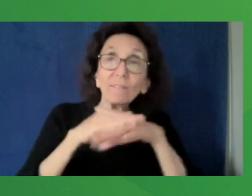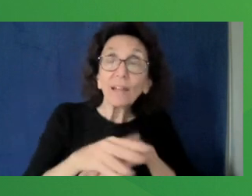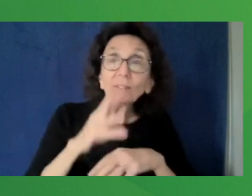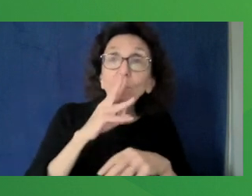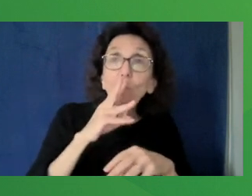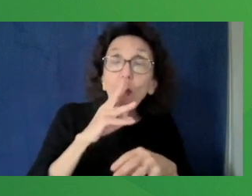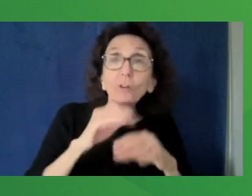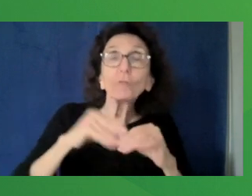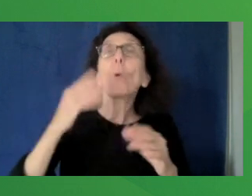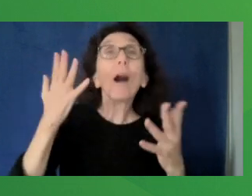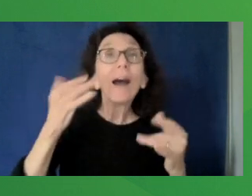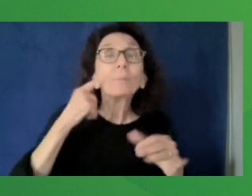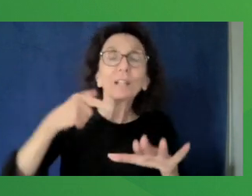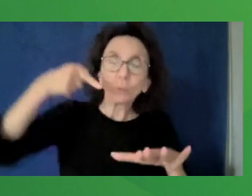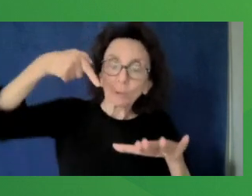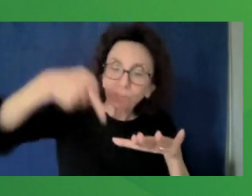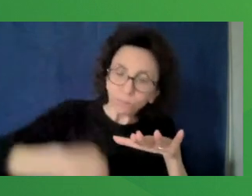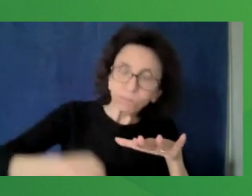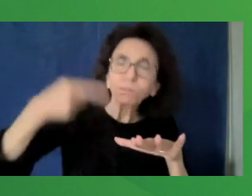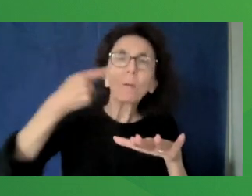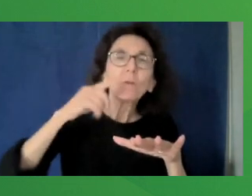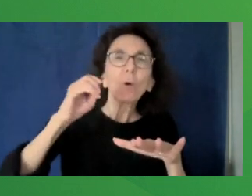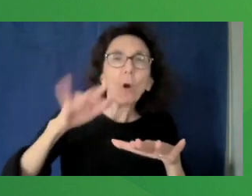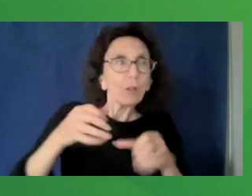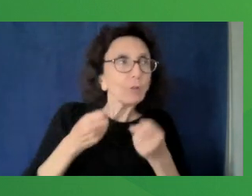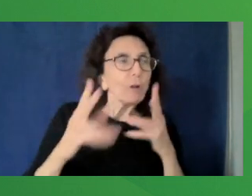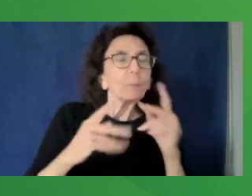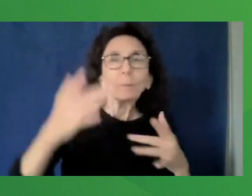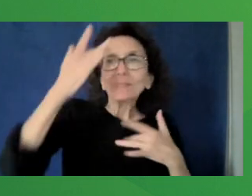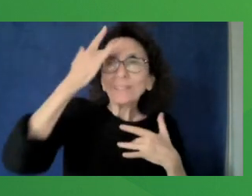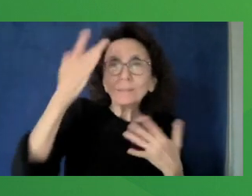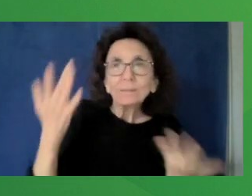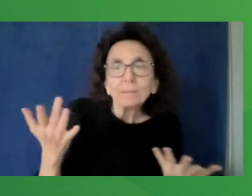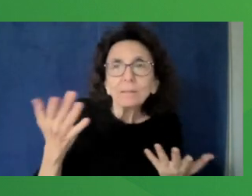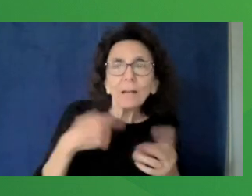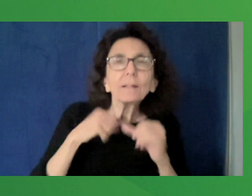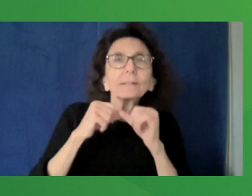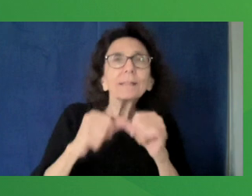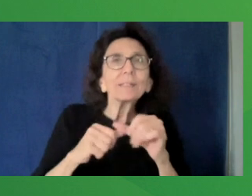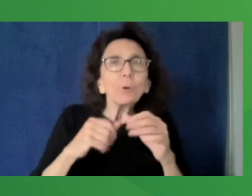making people very ill. Continuing a cruel progression. Fuel usage is